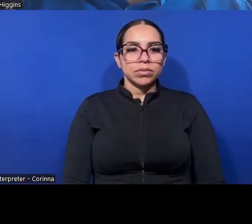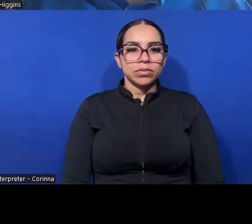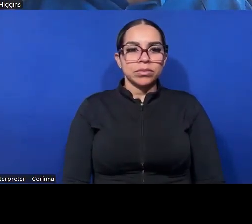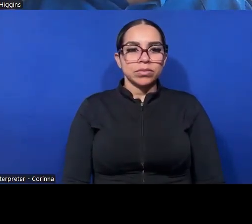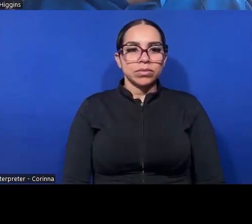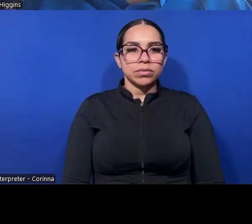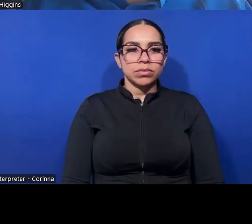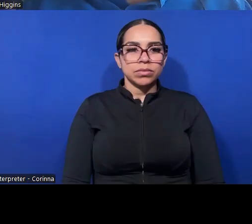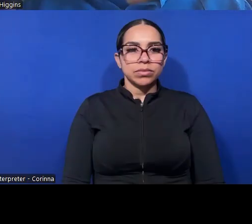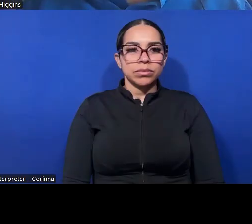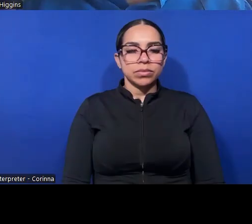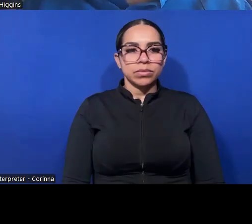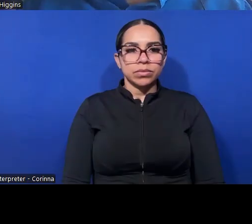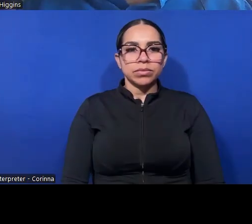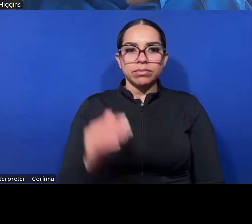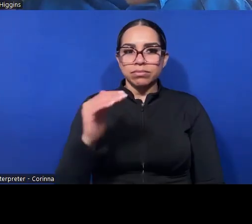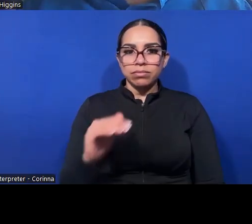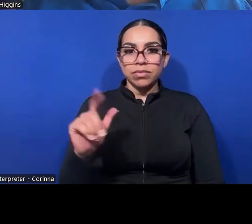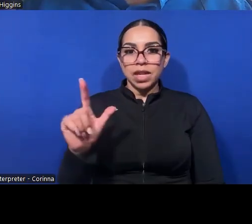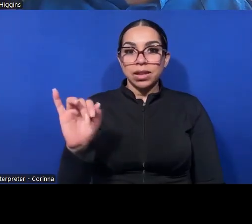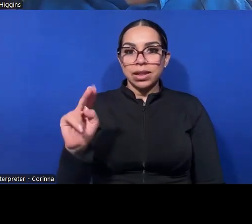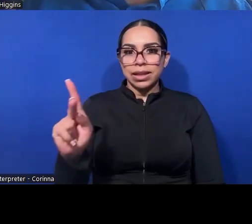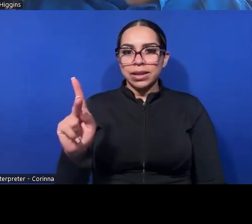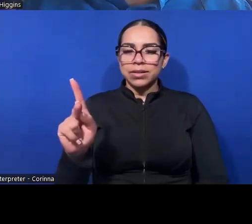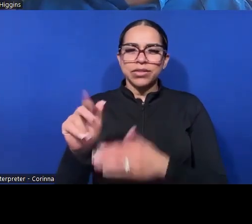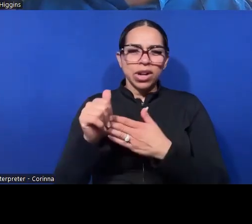And here's a link, for guidance for the EPSTD program.